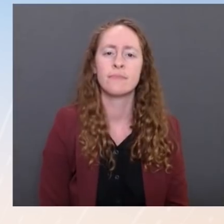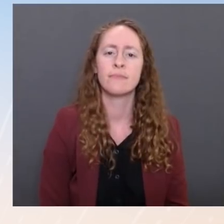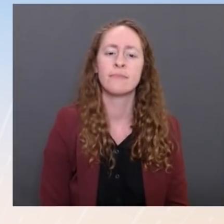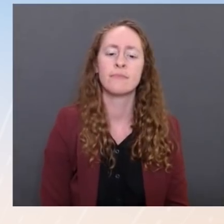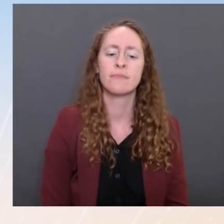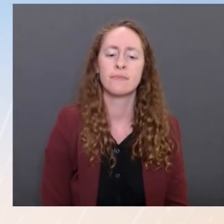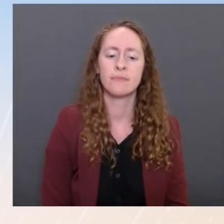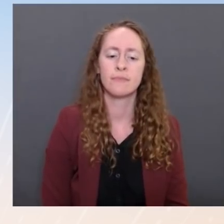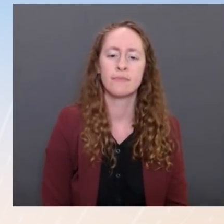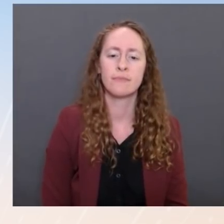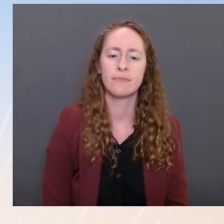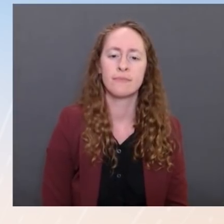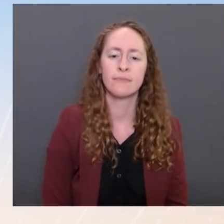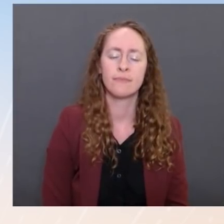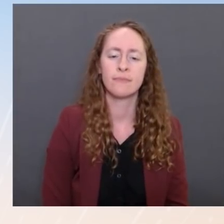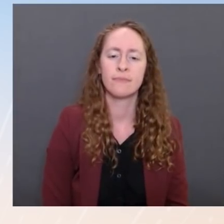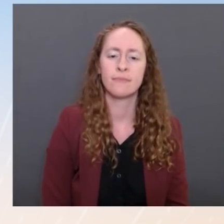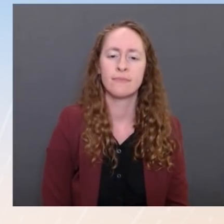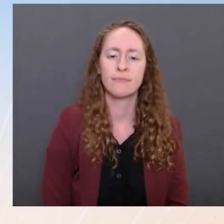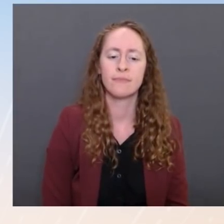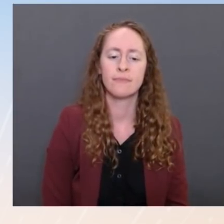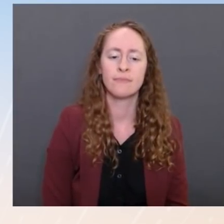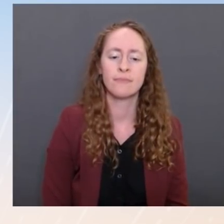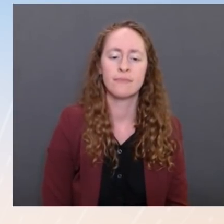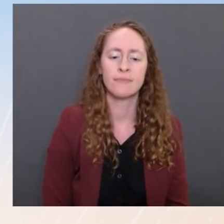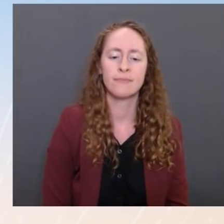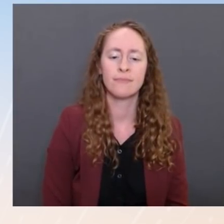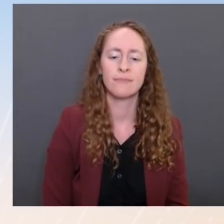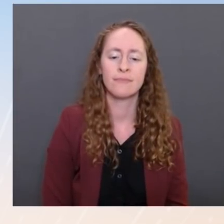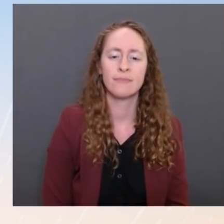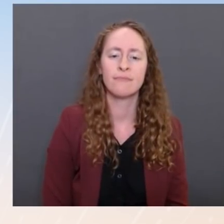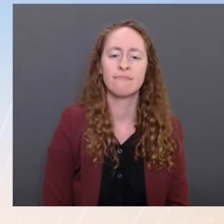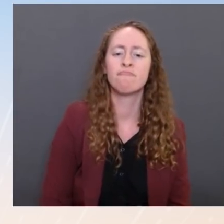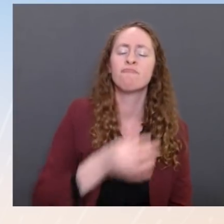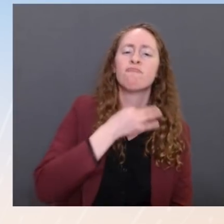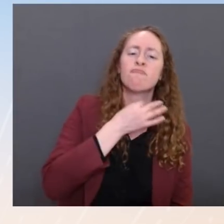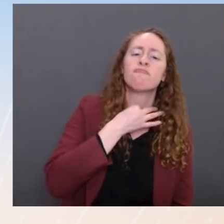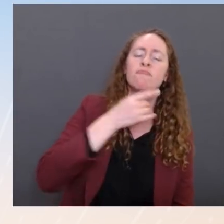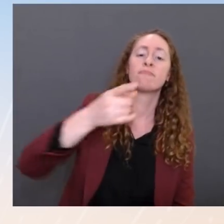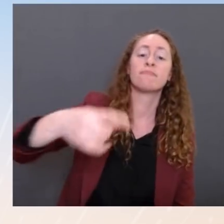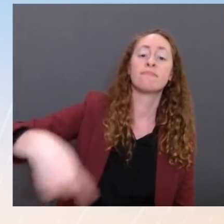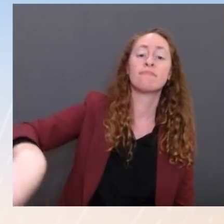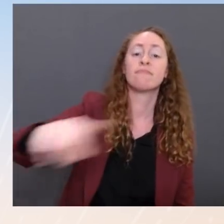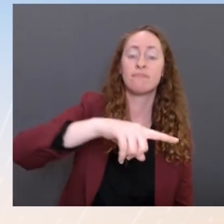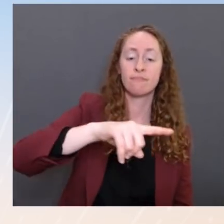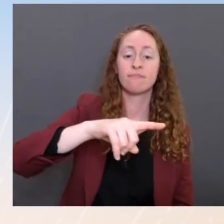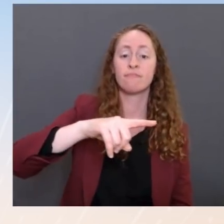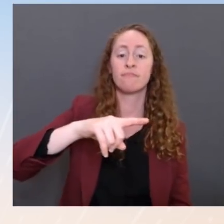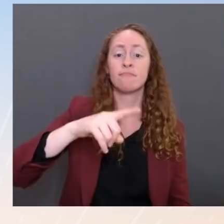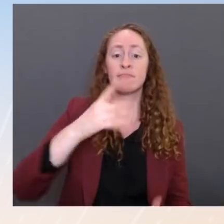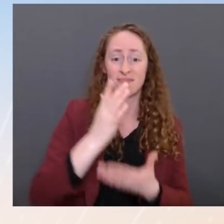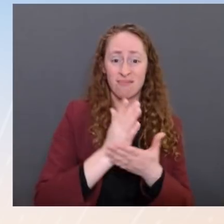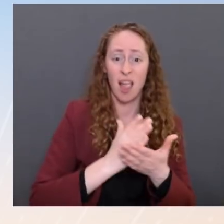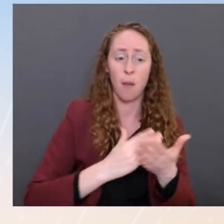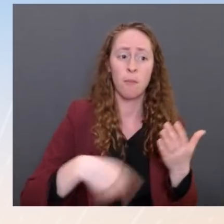and relying on specialty mix -- Ms. Psaki: Yeah. The Press: -- and that I understand that are only manufactured in this plant that is offline now.